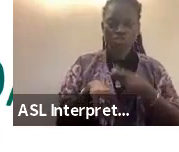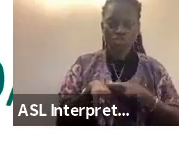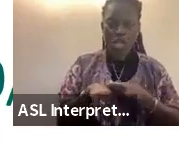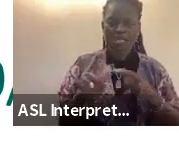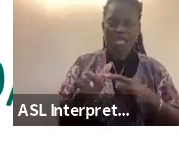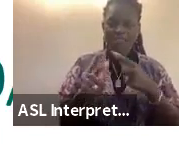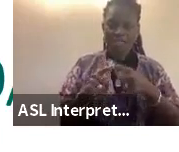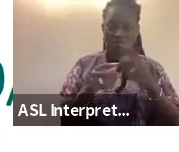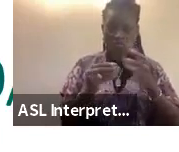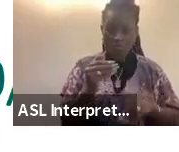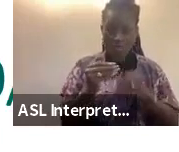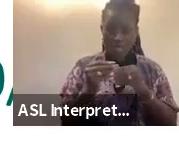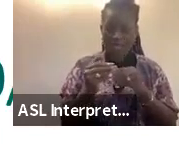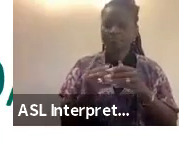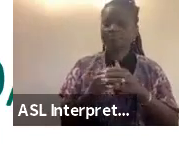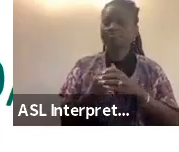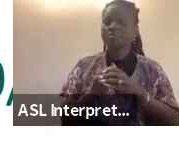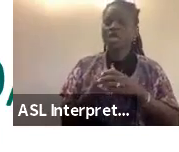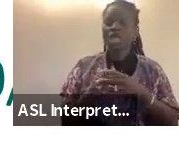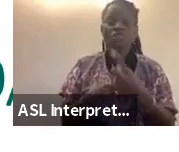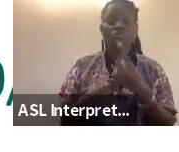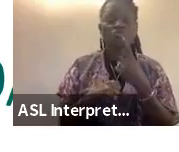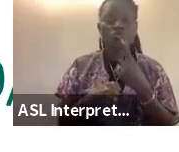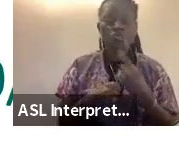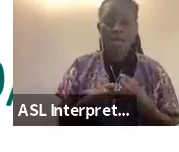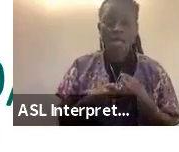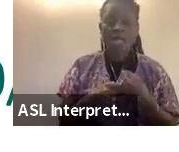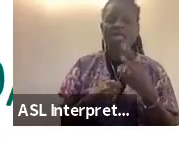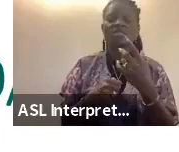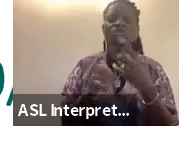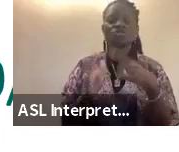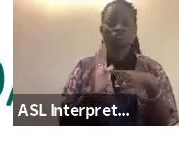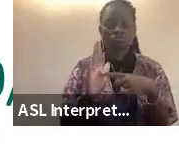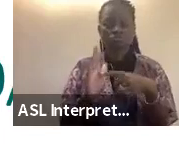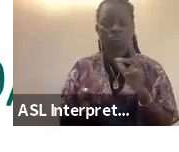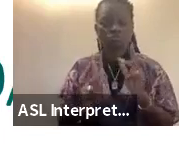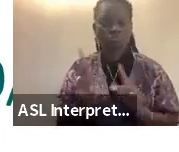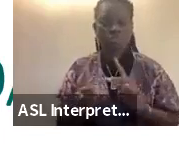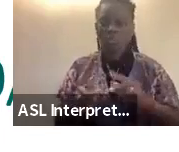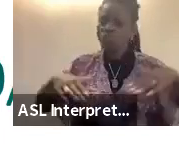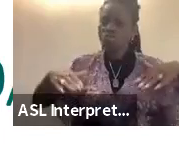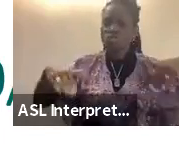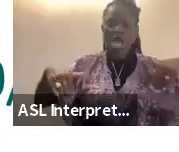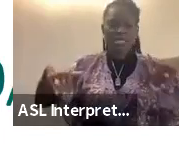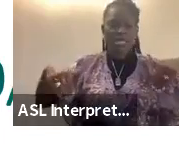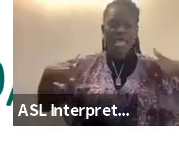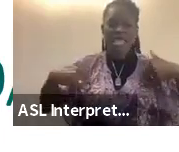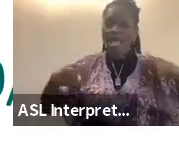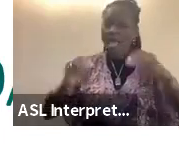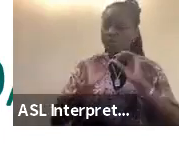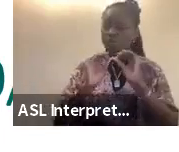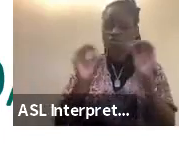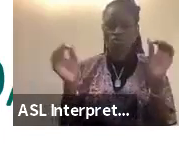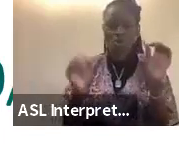And then the red color is those who have not completed any doses of any brand of vaccine or so are ineligible for